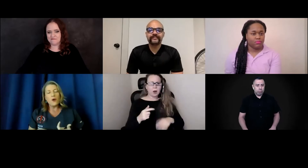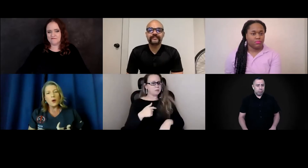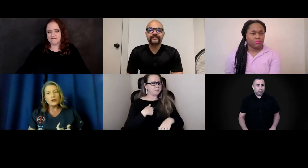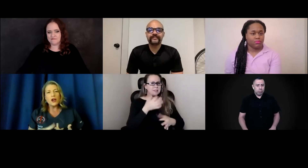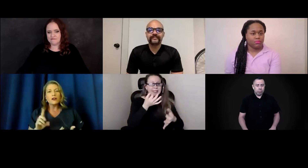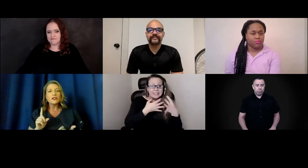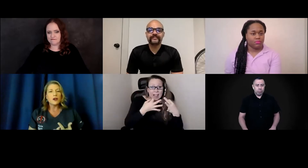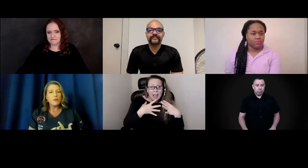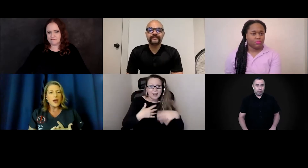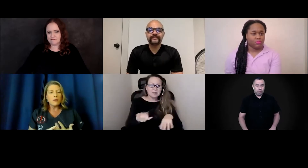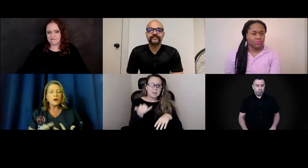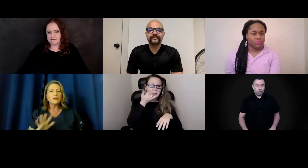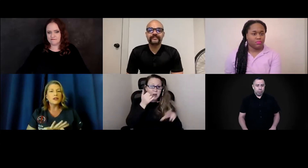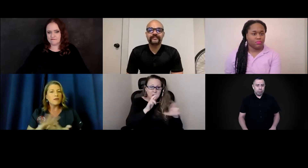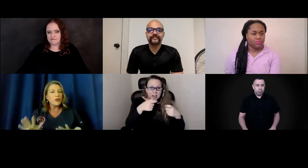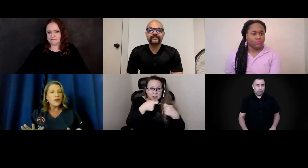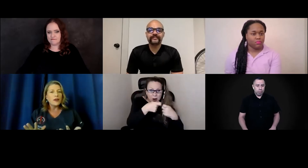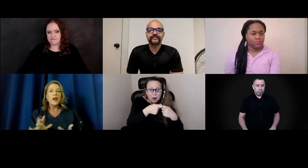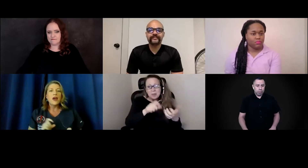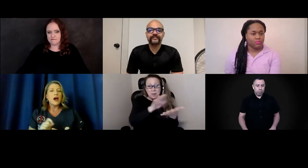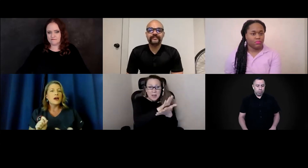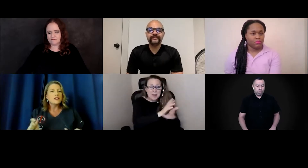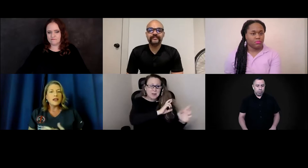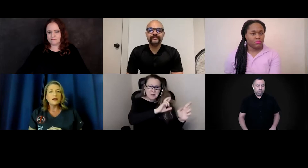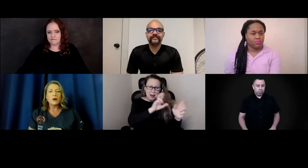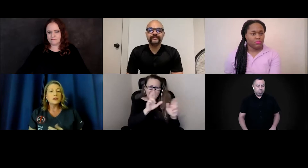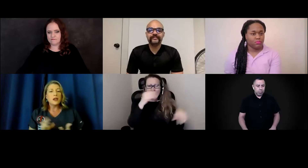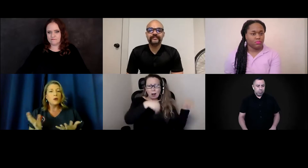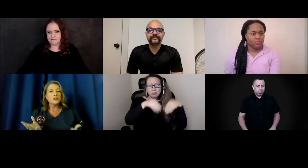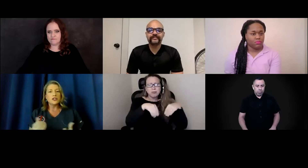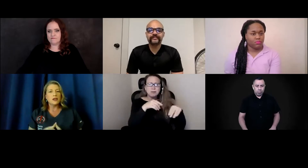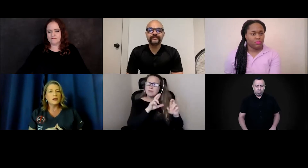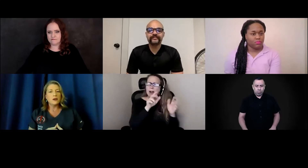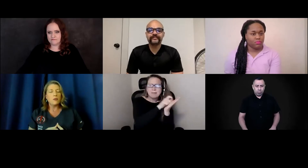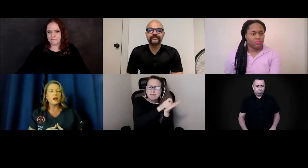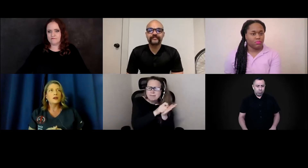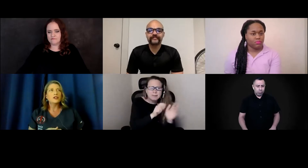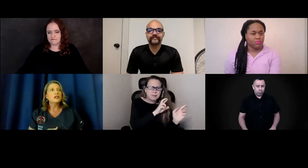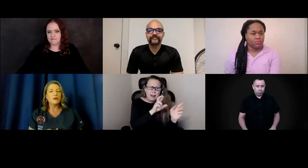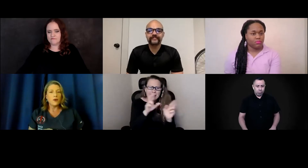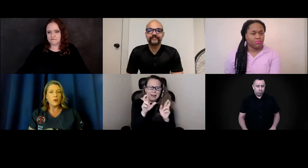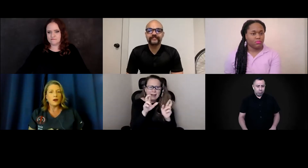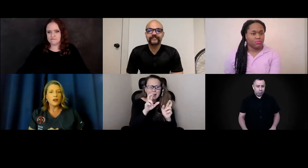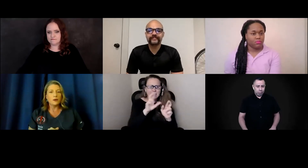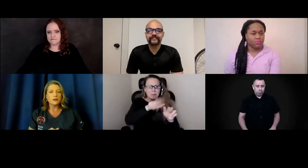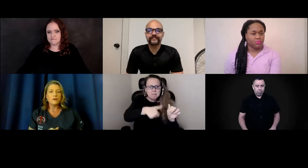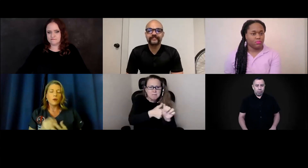My phone charger, papers and everything to take notes and I brought a change of OR clothes.